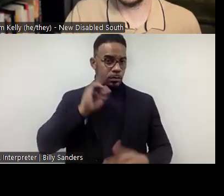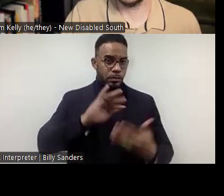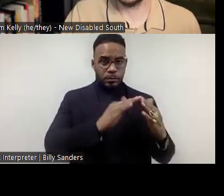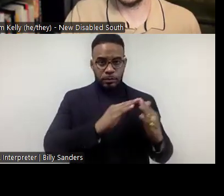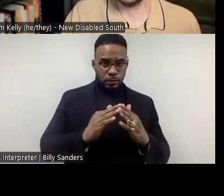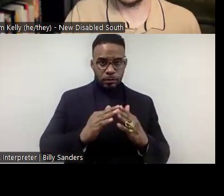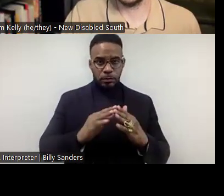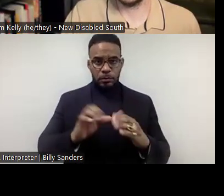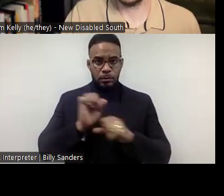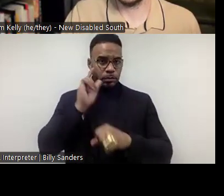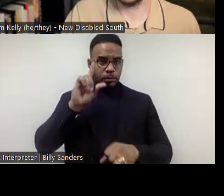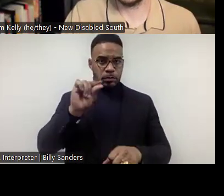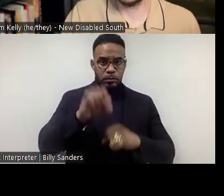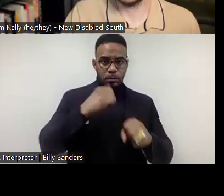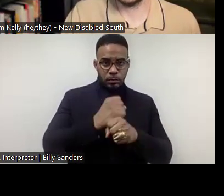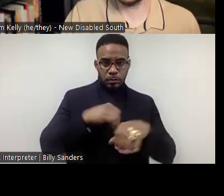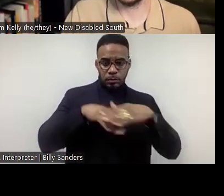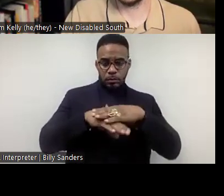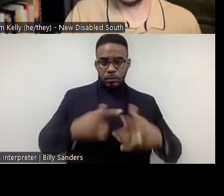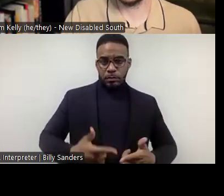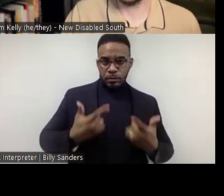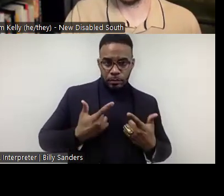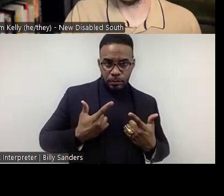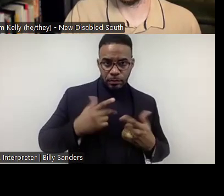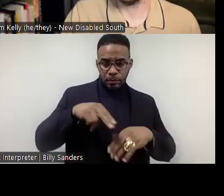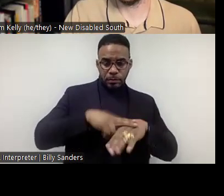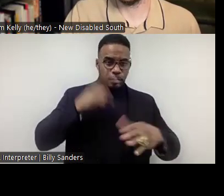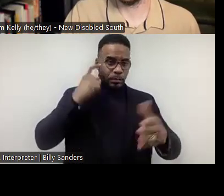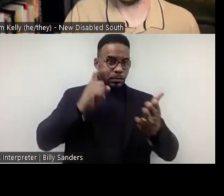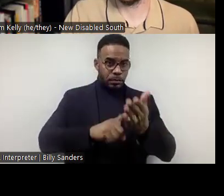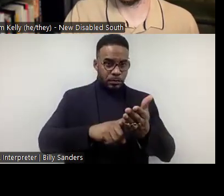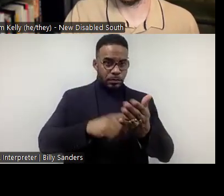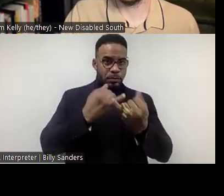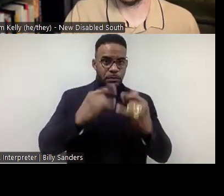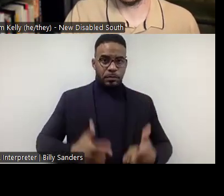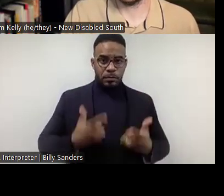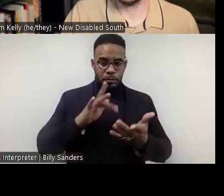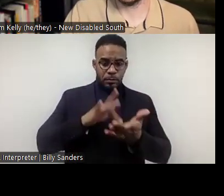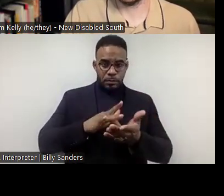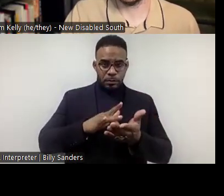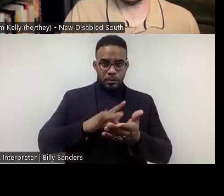and her. Amber is a proud member of the Deaf community and has worked for 20 years at Access Living, a nationally-